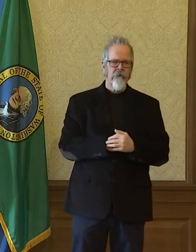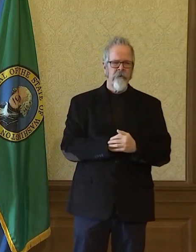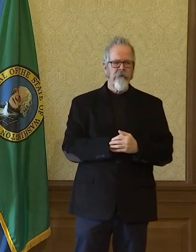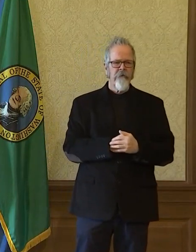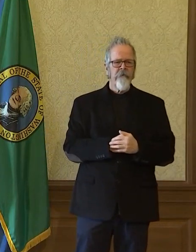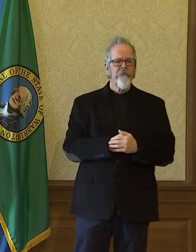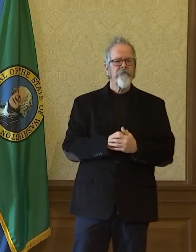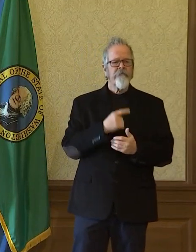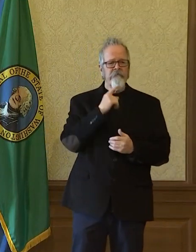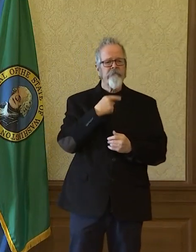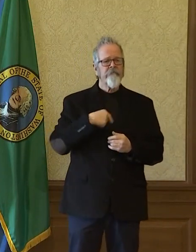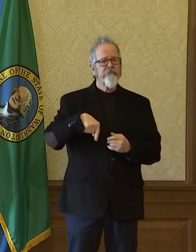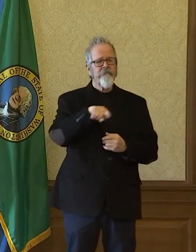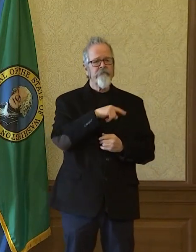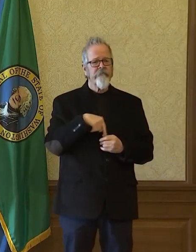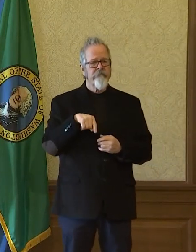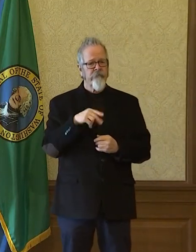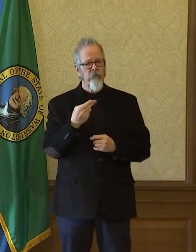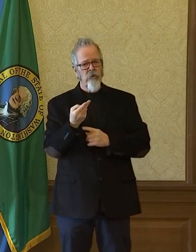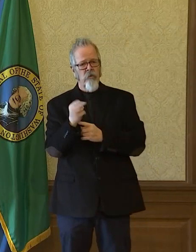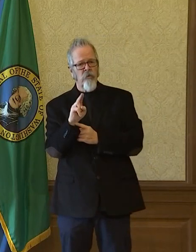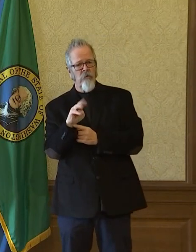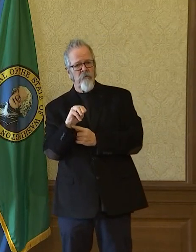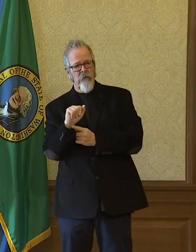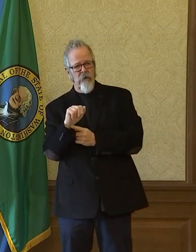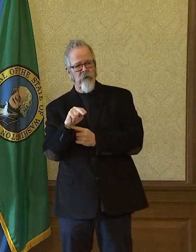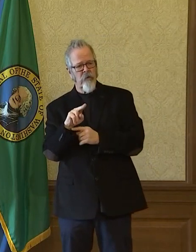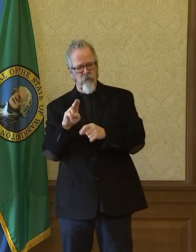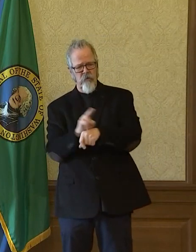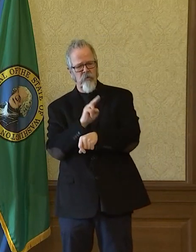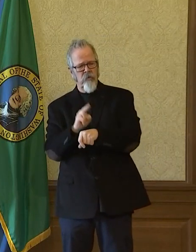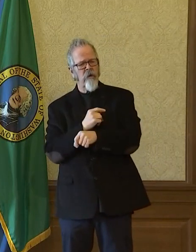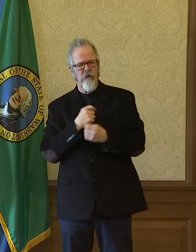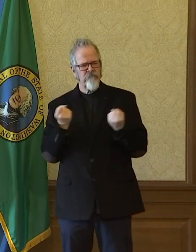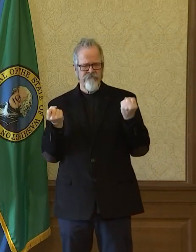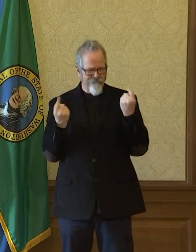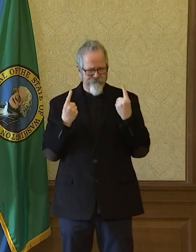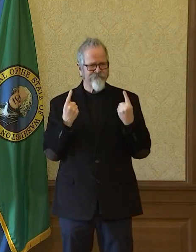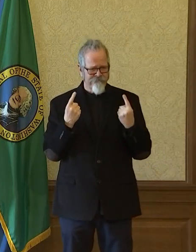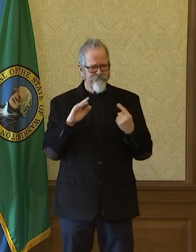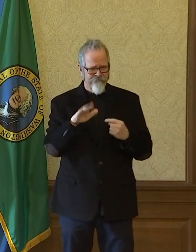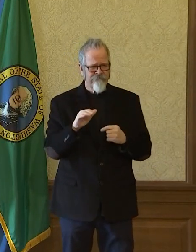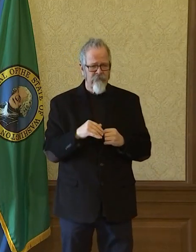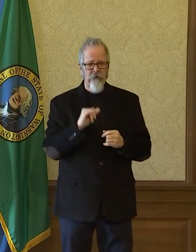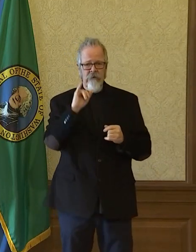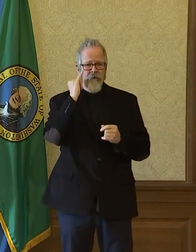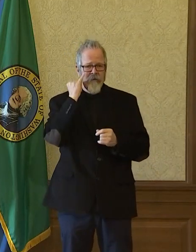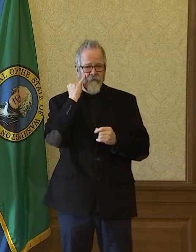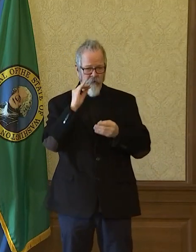PRIOR TO THE STATEWIDE CLOSURES DUE TO UNFAIR RACIAL PRIOR TO THE STATEWIDE CLOSURES DUE TO UNFAIR RACIAL STIGMAS. DUE TO UNFAIR RACIAL STIGMAS. DUE TO UNFAIR RACIAL STIGMAS. >> DUE TO UNFAIR RACIAL STIGMAS. >> IF DUE TO UNFAIR RACIAL STIGMAS. >> IF OUR DUE TO UNFAIR RACIAL STIGMAS. >> IF OUR FATALITY DUE TO UNFAIR RACIAL STIGMAS. >> IF OUR FATALITY RATE DUE TO UNFAIR RACIAL STIGMAS. >> IF OUR FATALITY RATE STARTS IF OUR FATALITY RATE STARTS IF OUR FATALITY RATE STARTS TO IF OUR FATALITY RATE STARTS TO GO IF OUR FATALITY RATE STARTS TO GO DOWN, IF OUR FATALITY RATE STARTS TO GO DOWN, WE